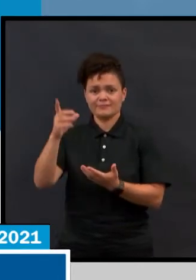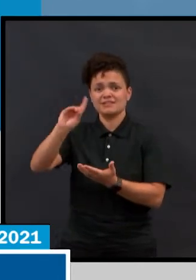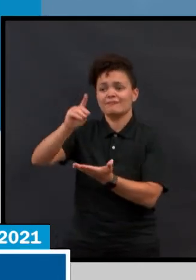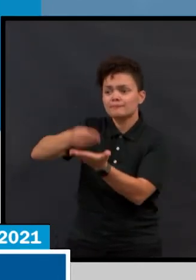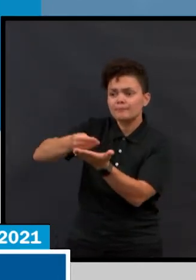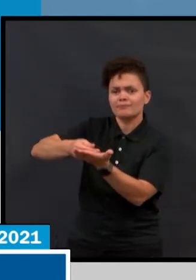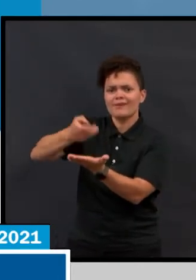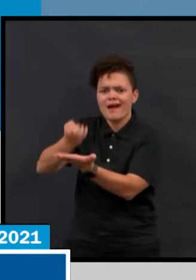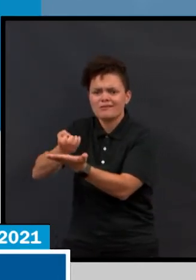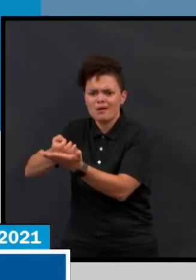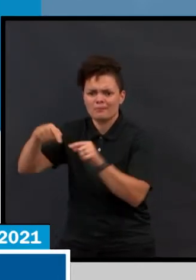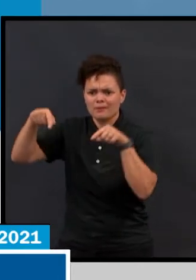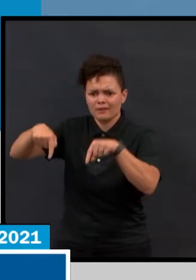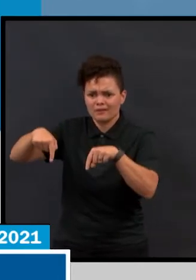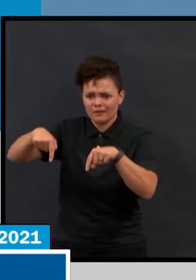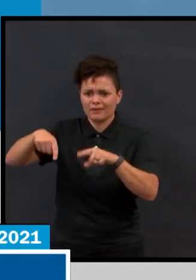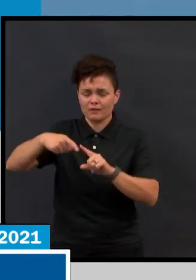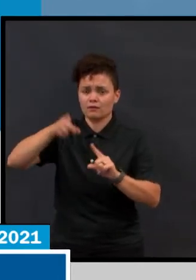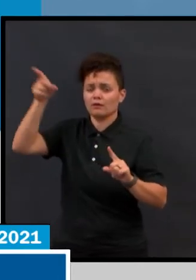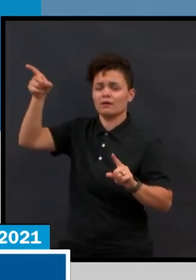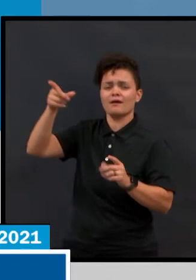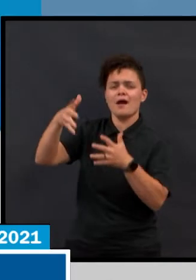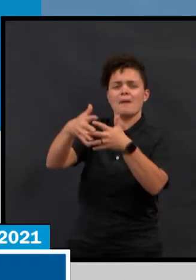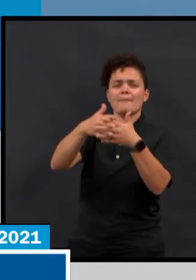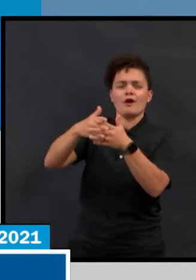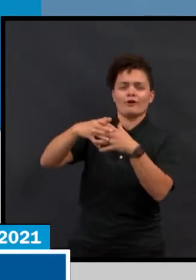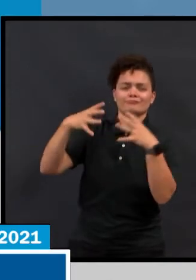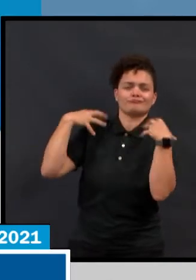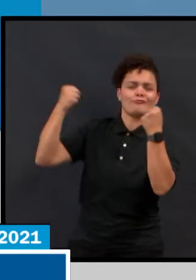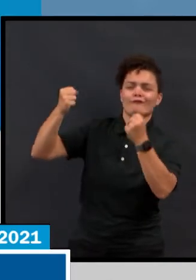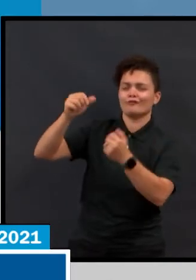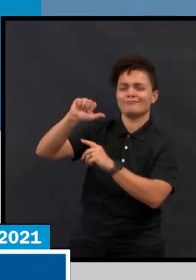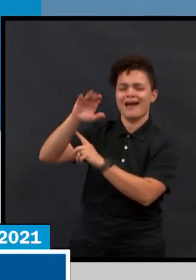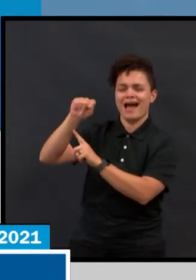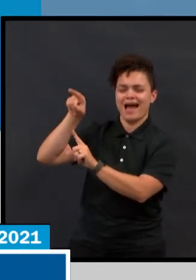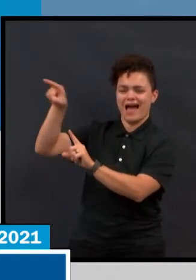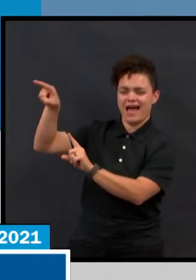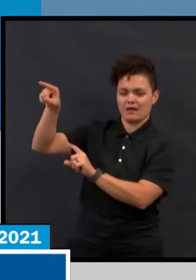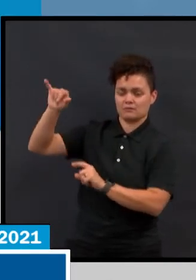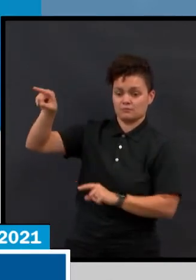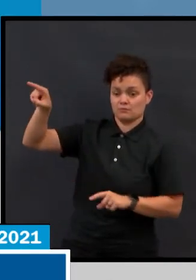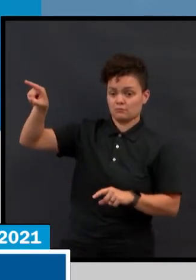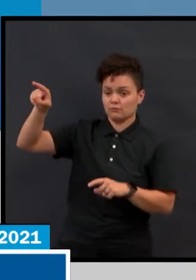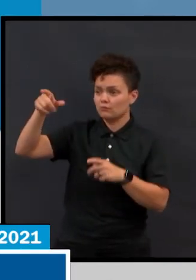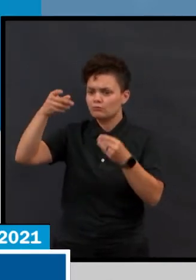uh dollars in uh workforce development which is critical for us going forward the last thing i